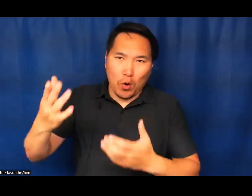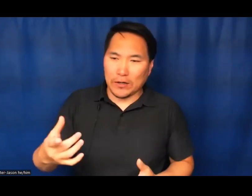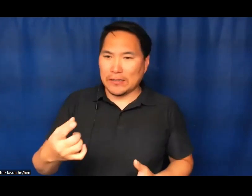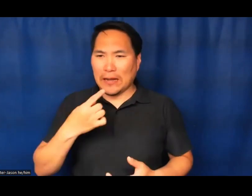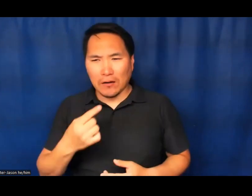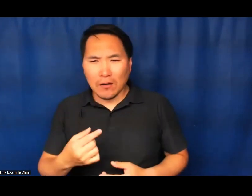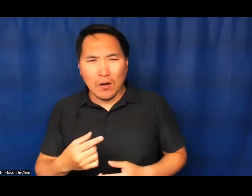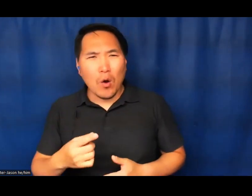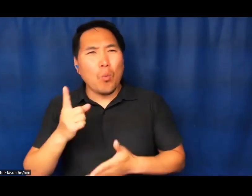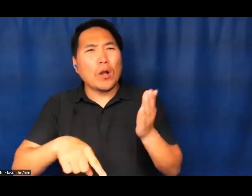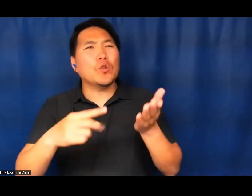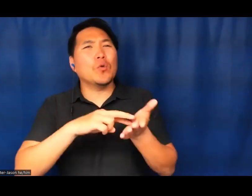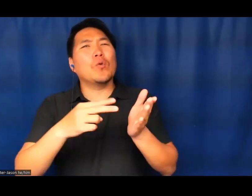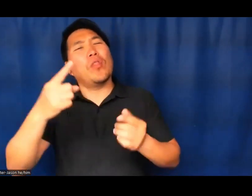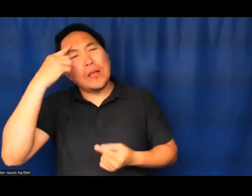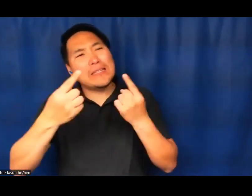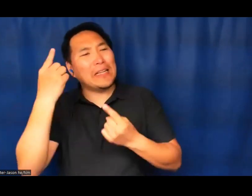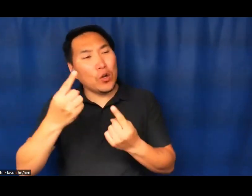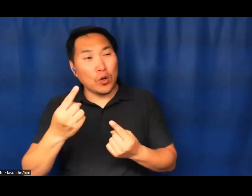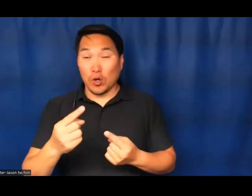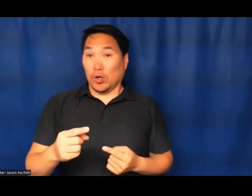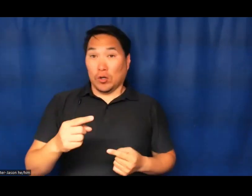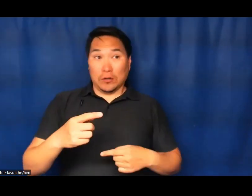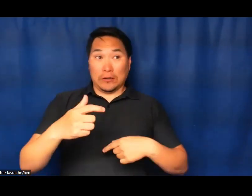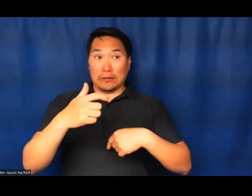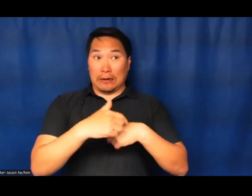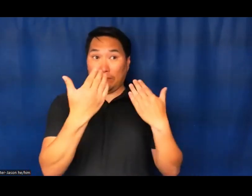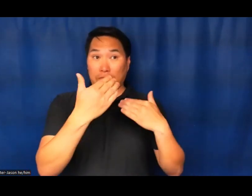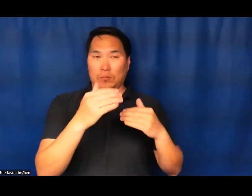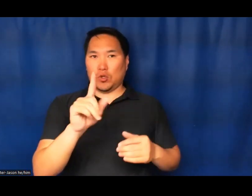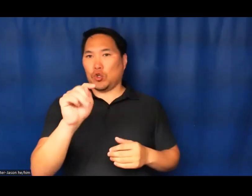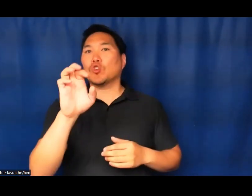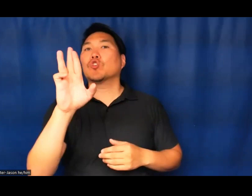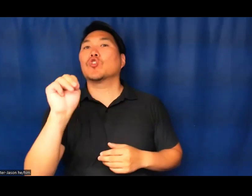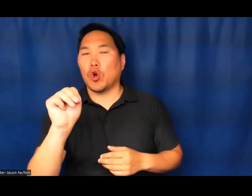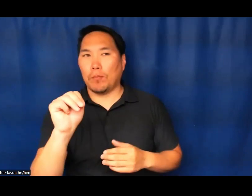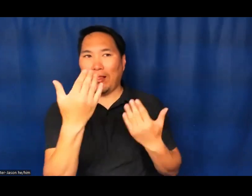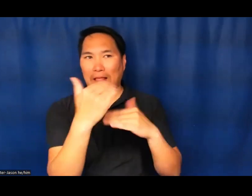think of term limits? So we've got about 17 minutes left altogether.